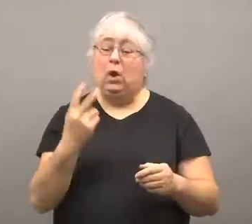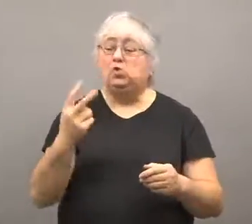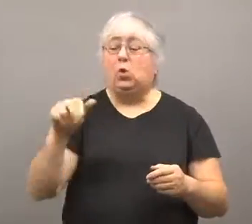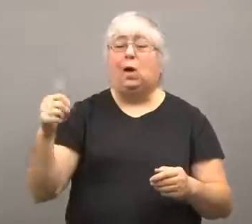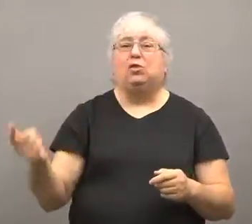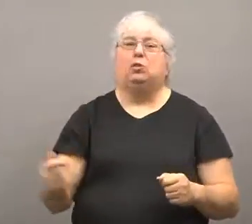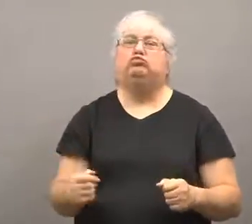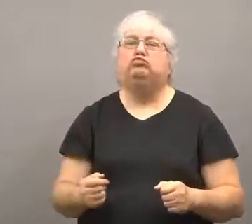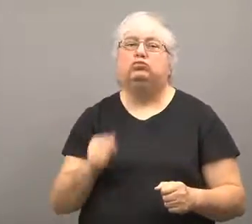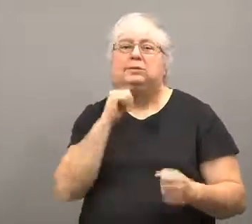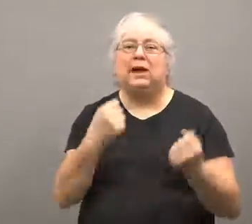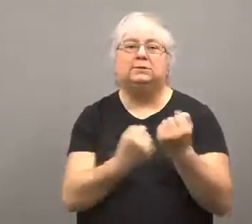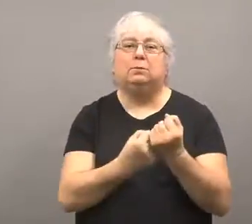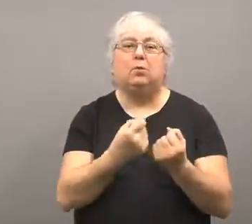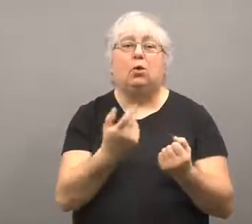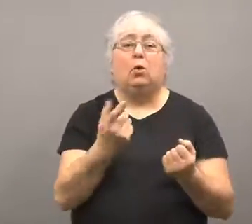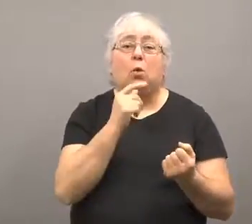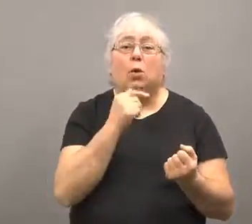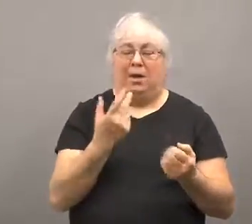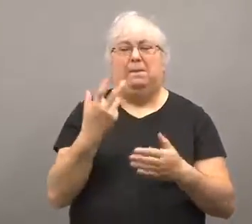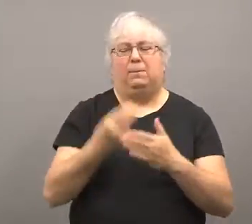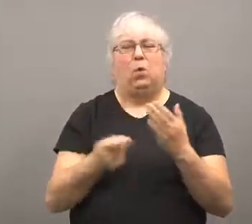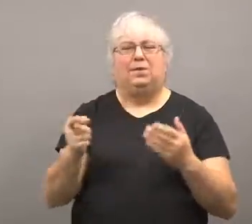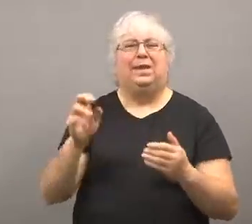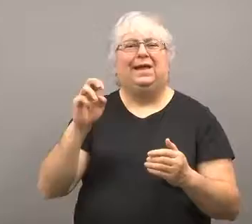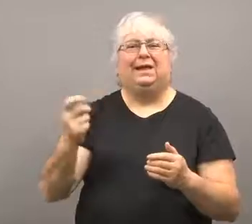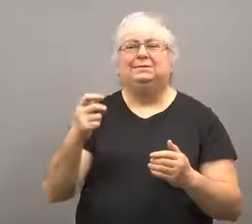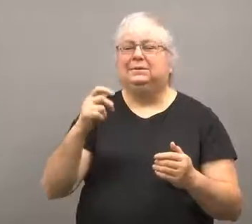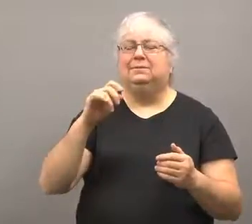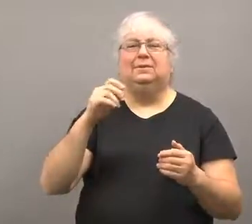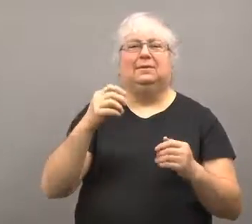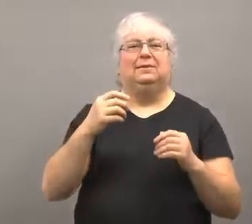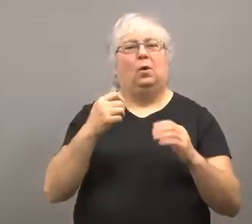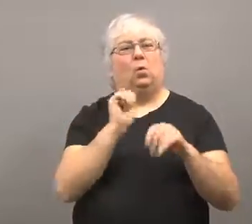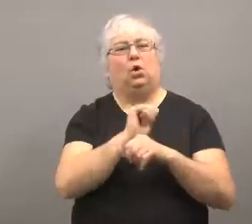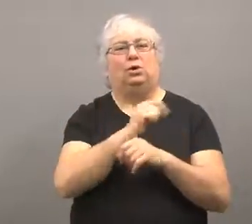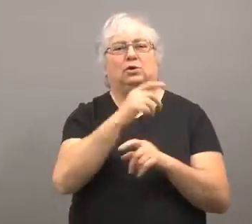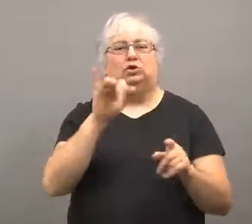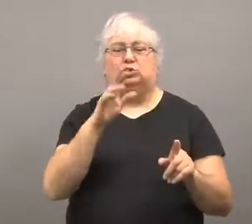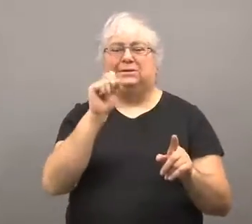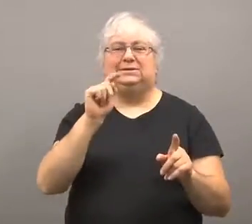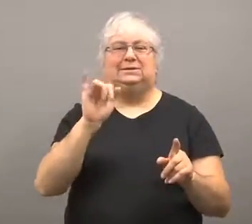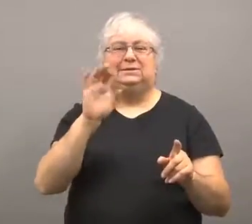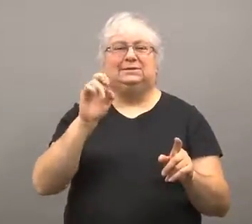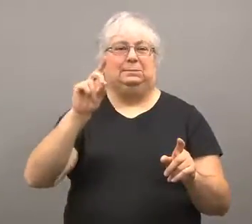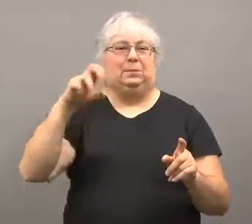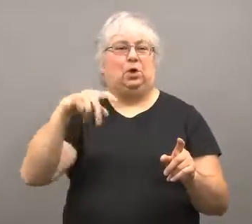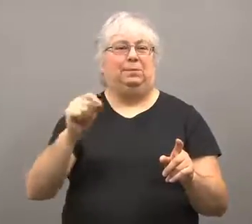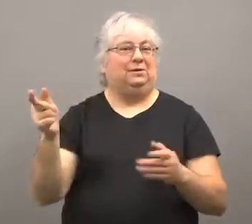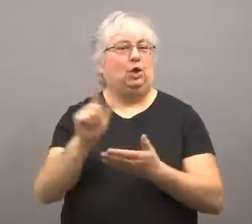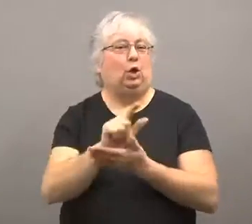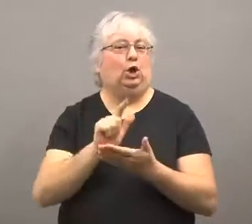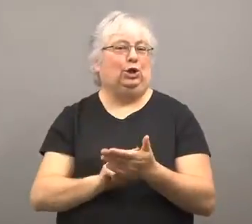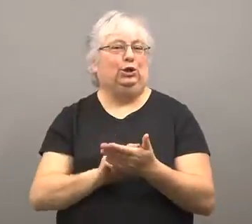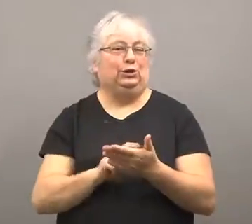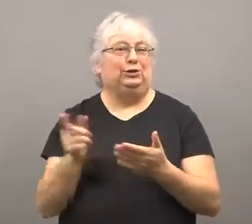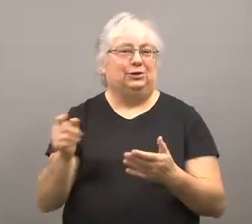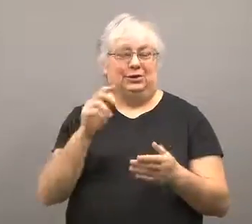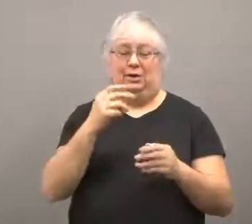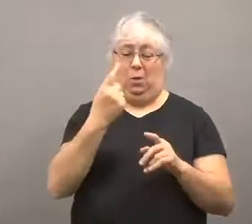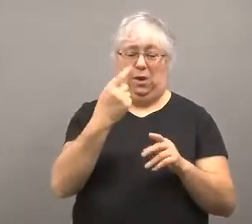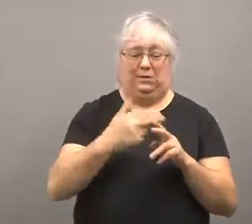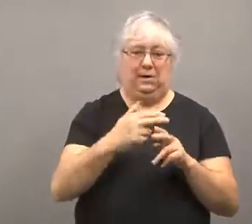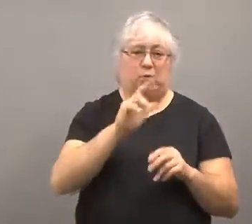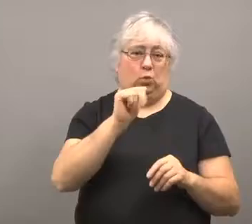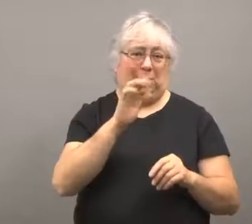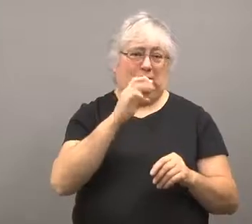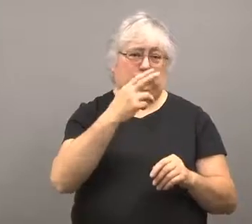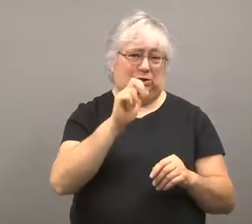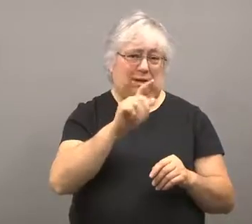The two dissenting members had both formerly worked for the Justice Department